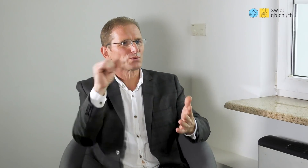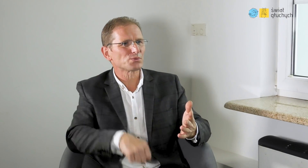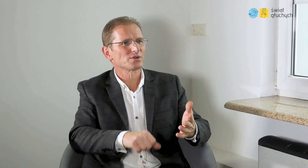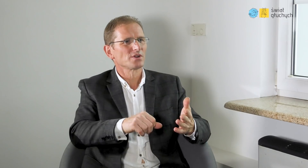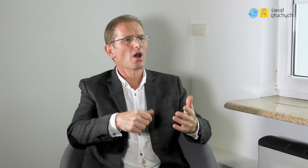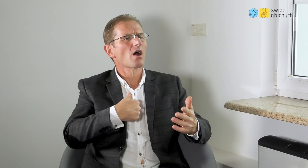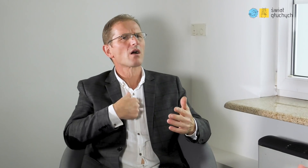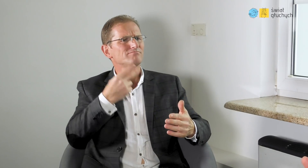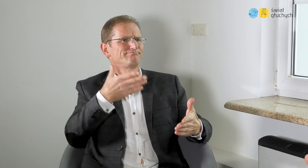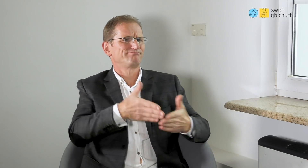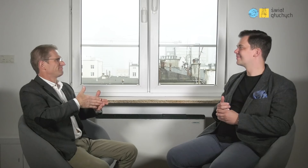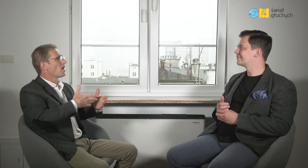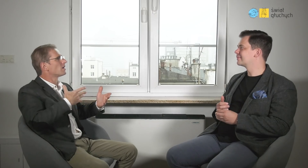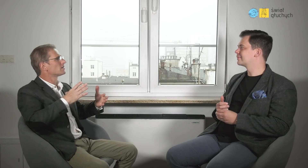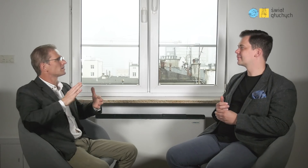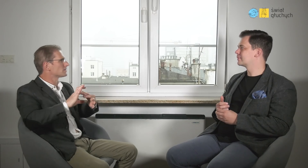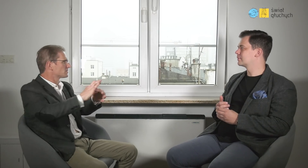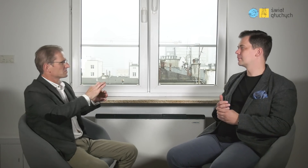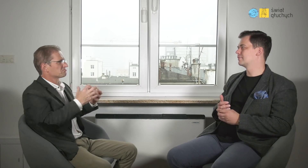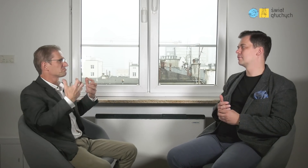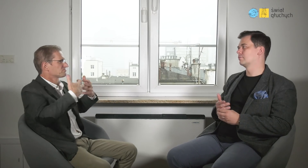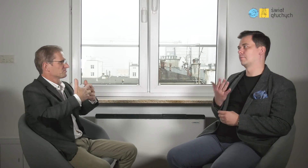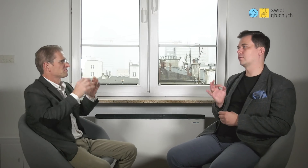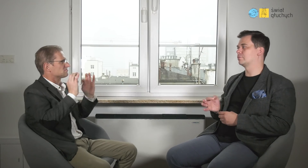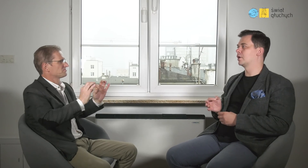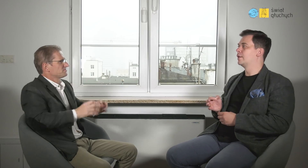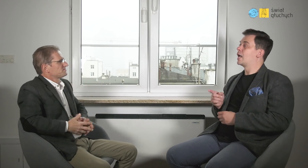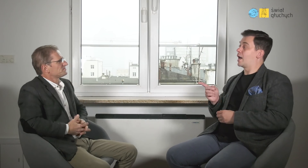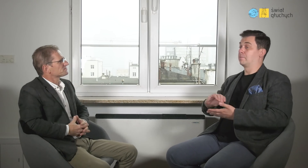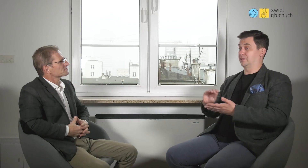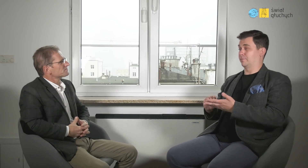They know how to read, how to write. That's how we all integrate. Very good.